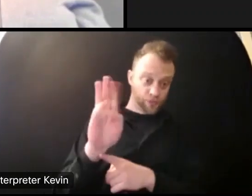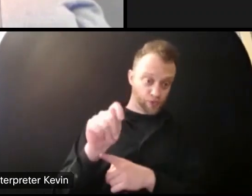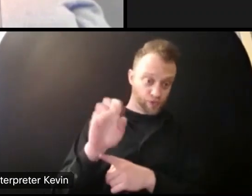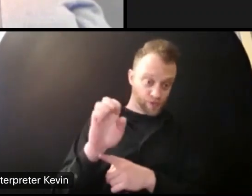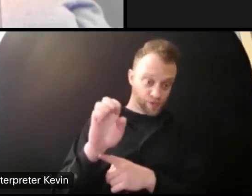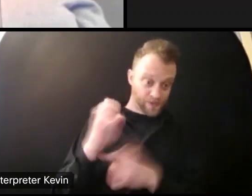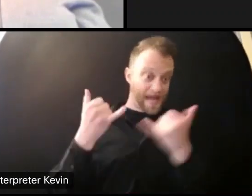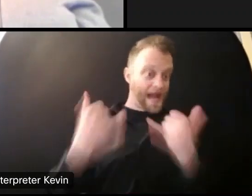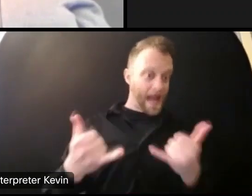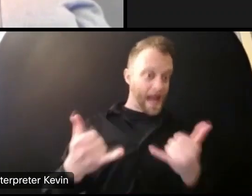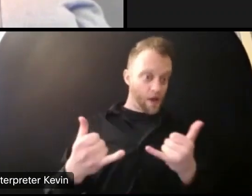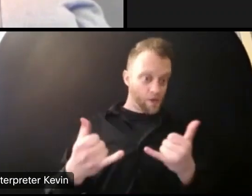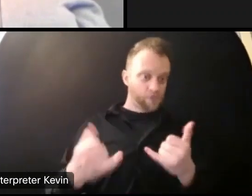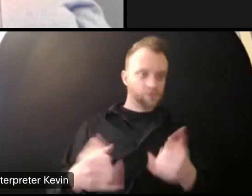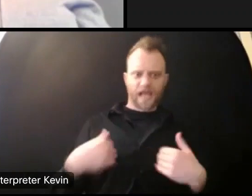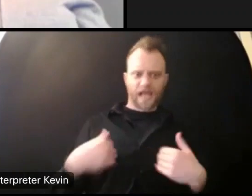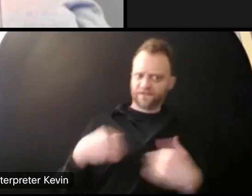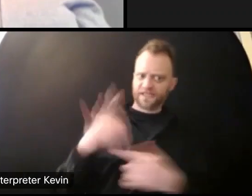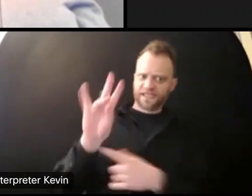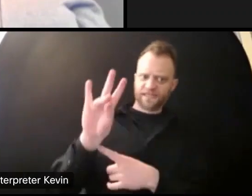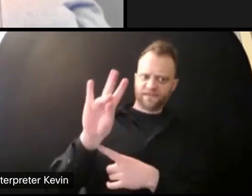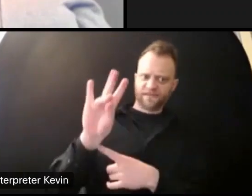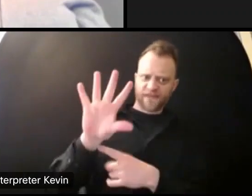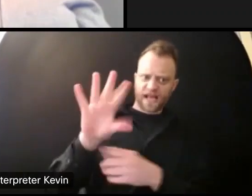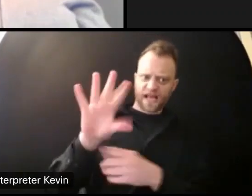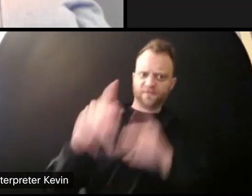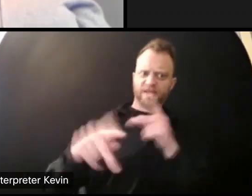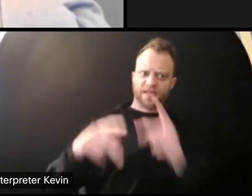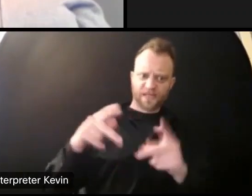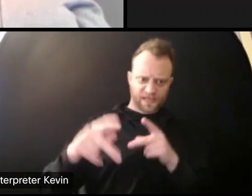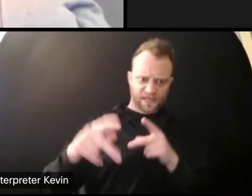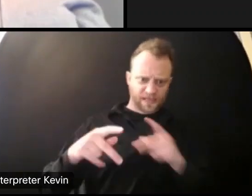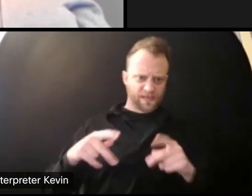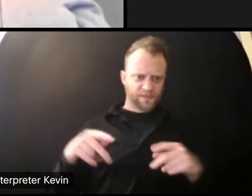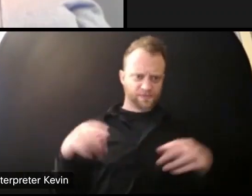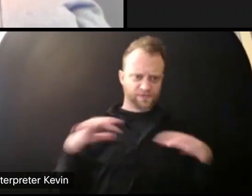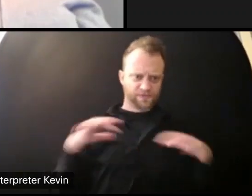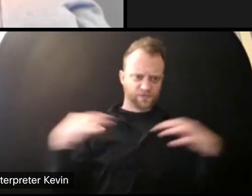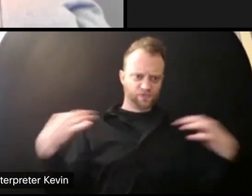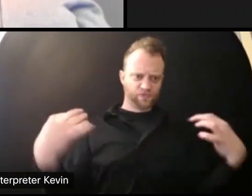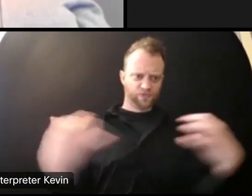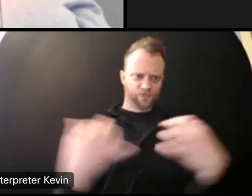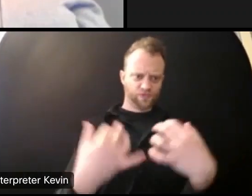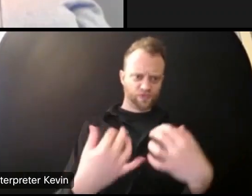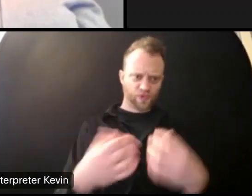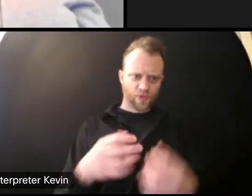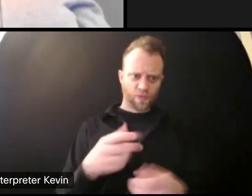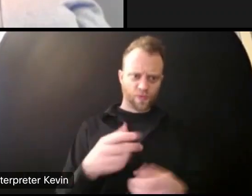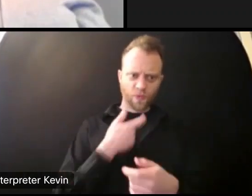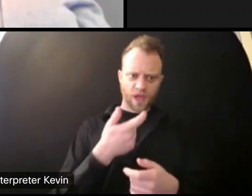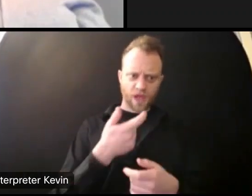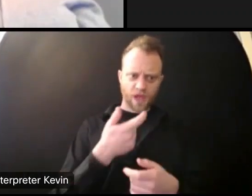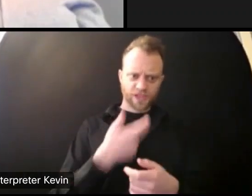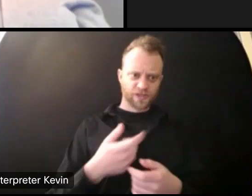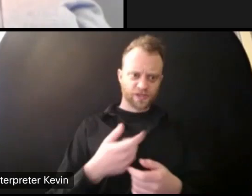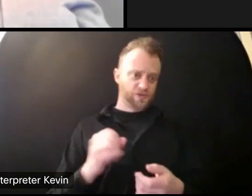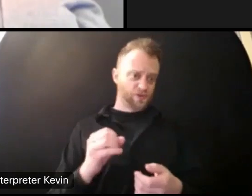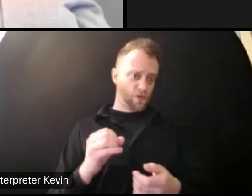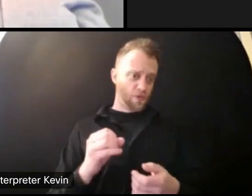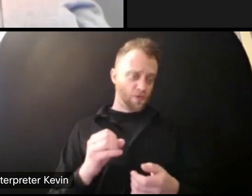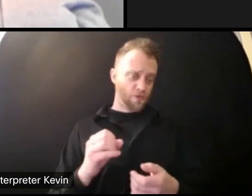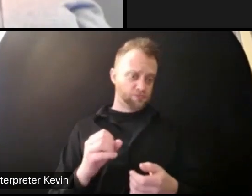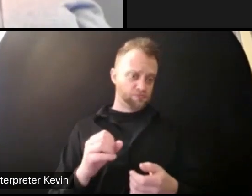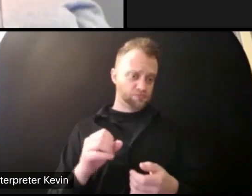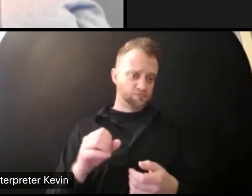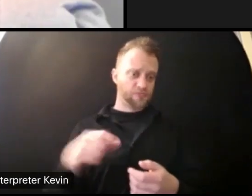have 75 participants so I'll do it as folks raise their hands. So the first question is coming from